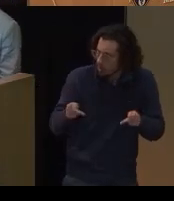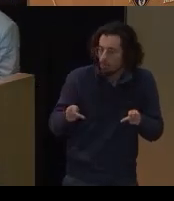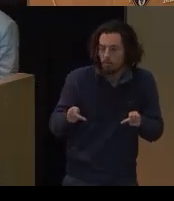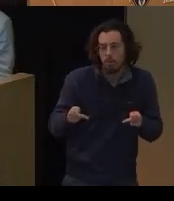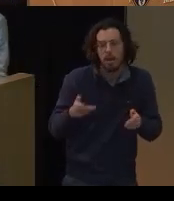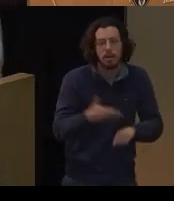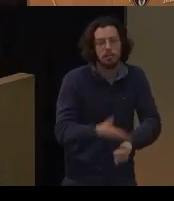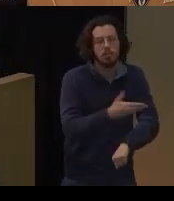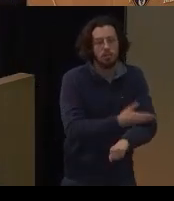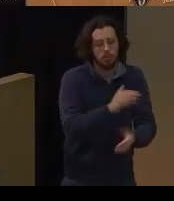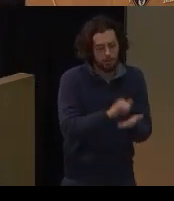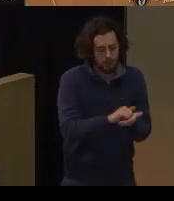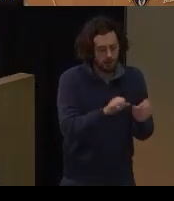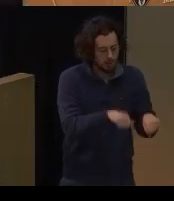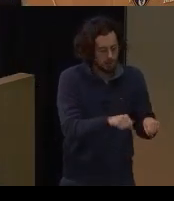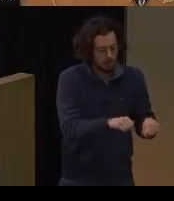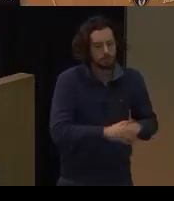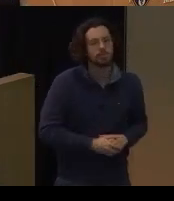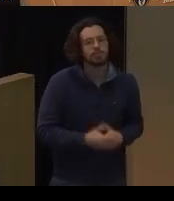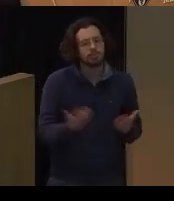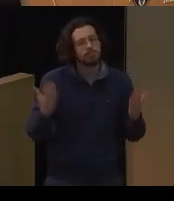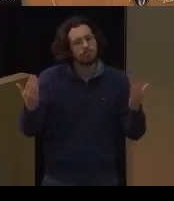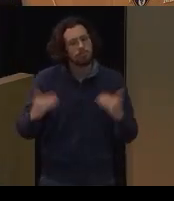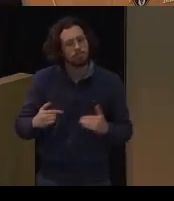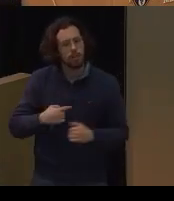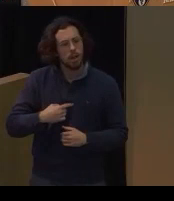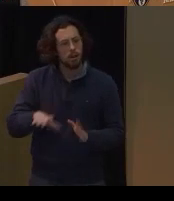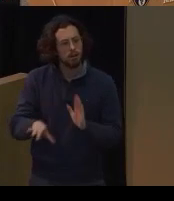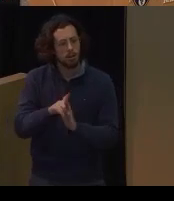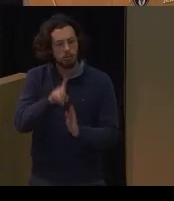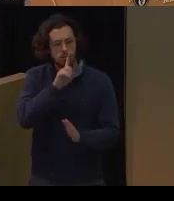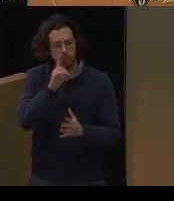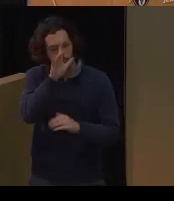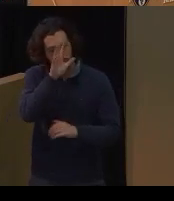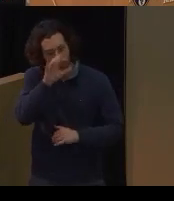and that brought me to a small uh but also really fascinating literature on how fiction